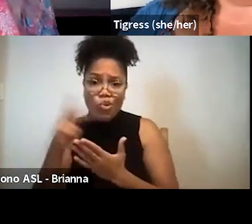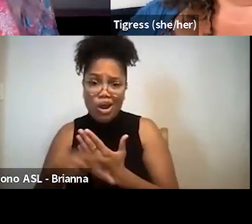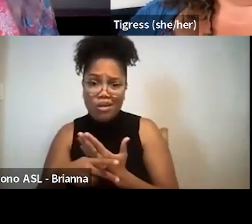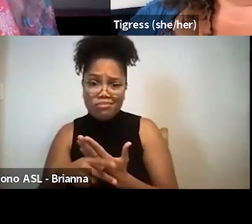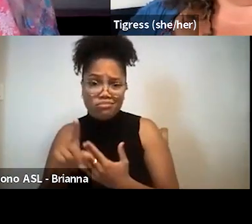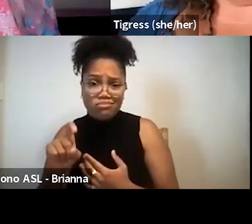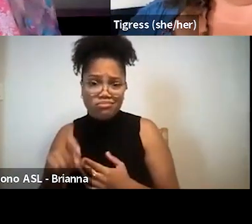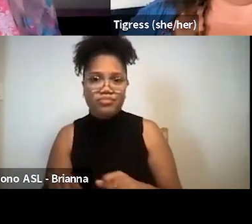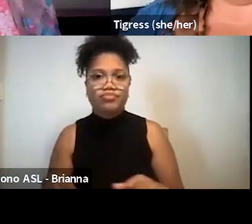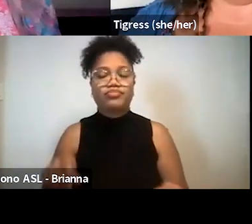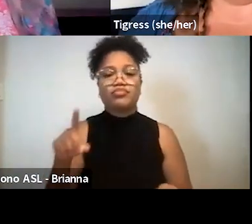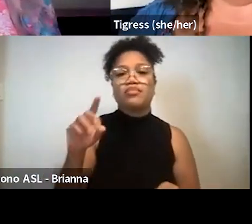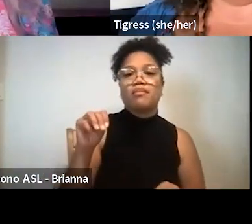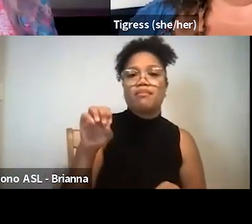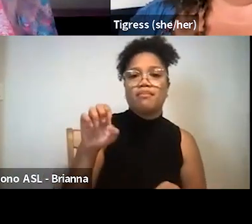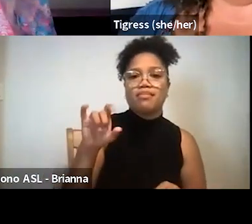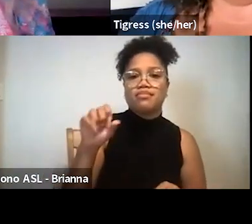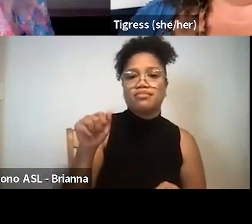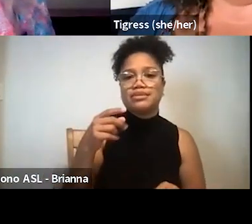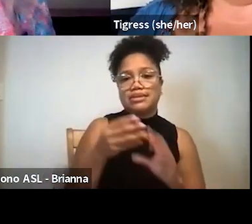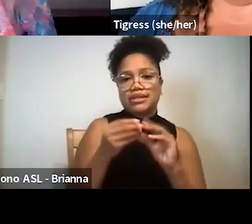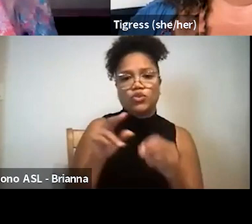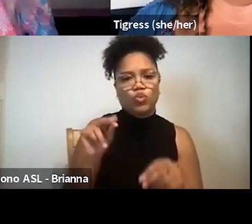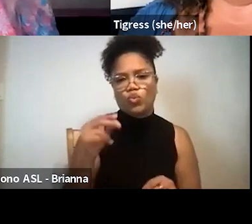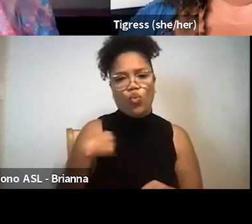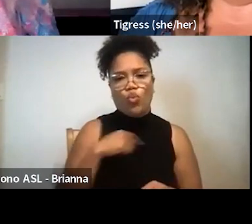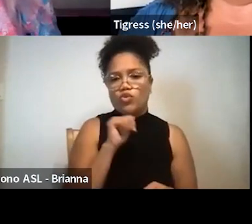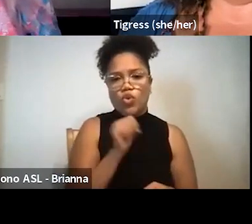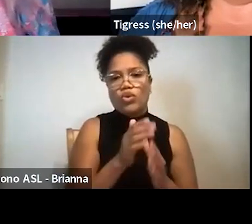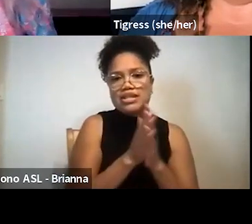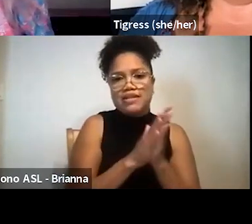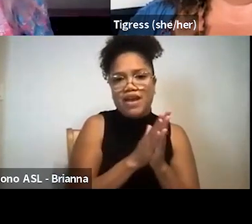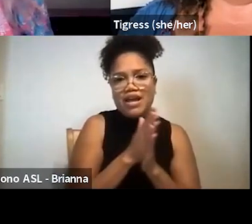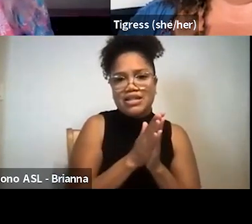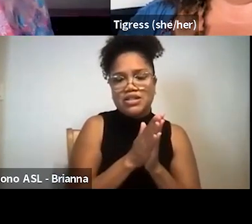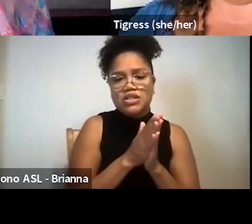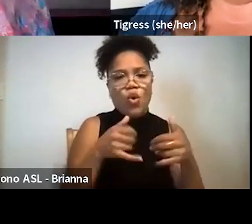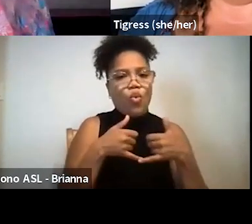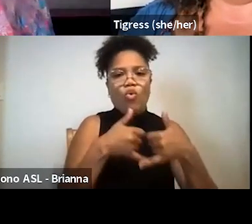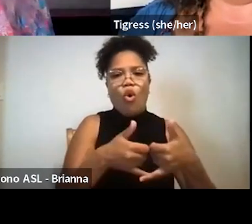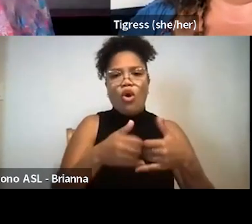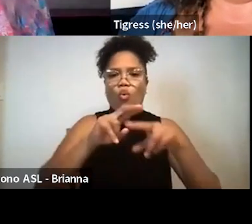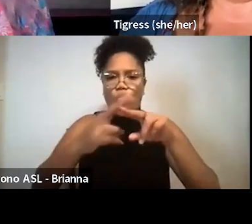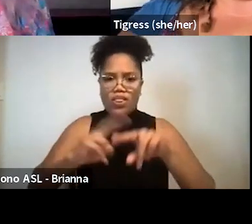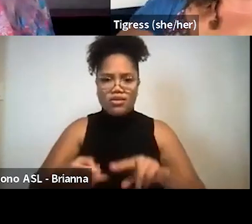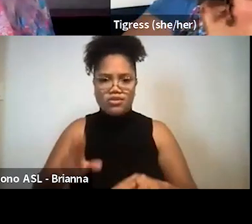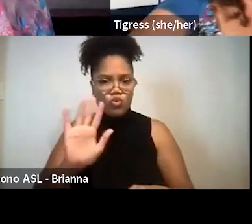We do not. We do not we do not incentivize or reward weight loss.